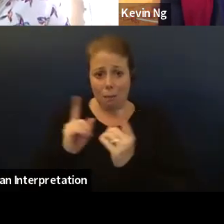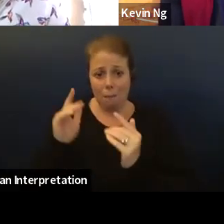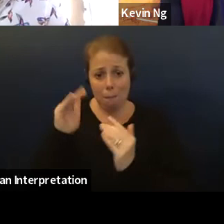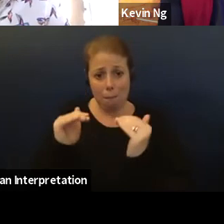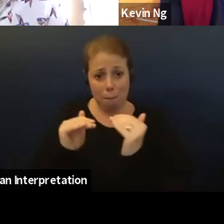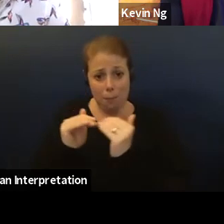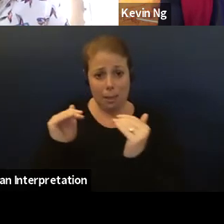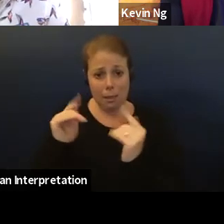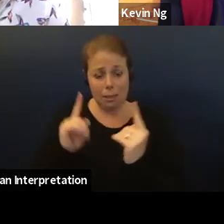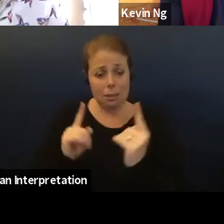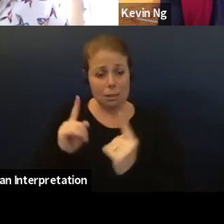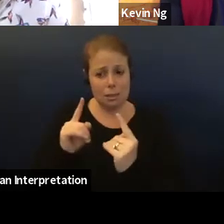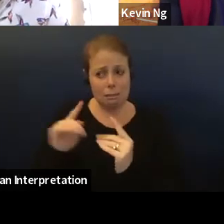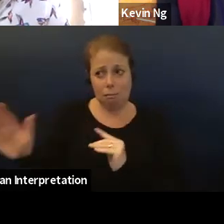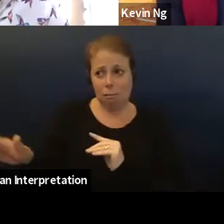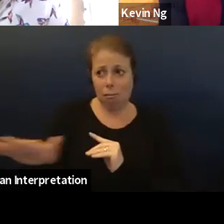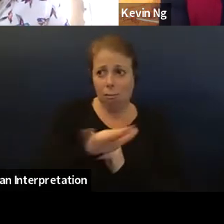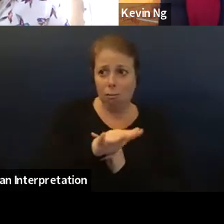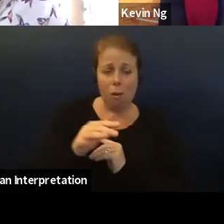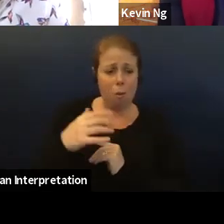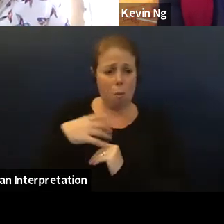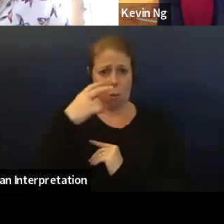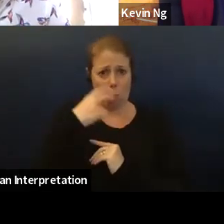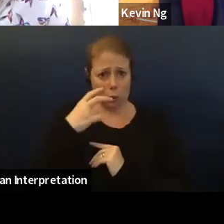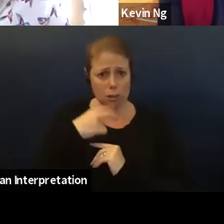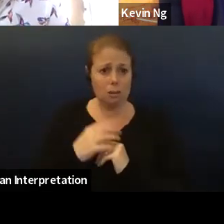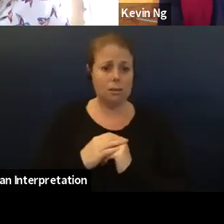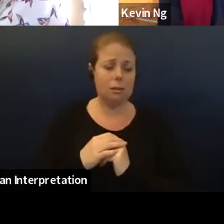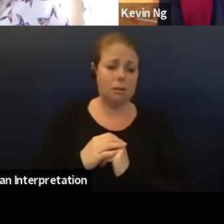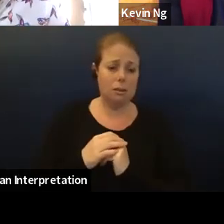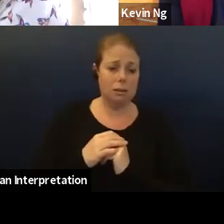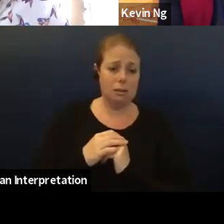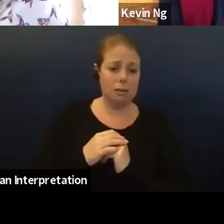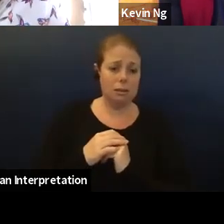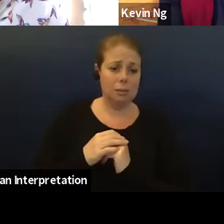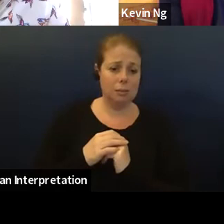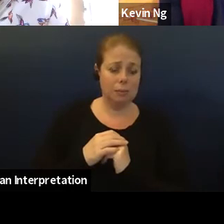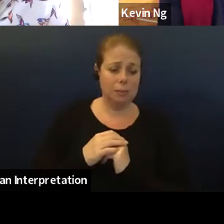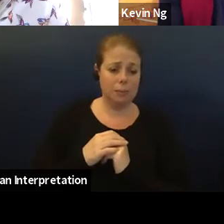contribution towards listening to us is just as vital, and for them to be open, because there's